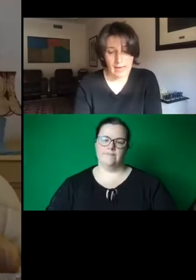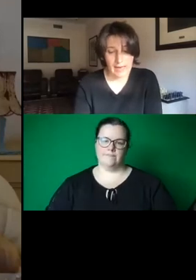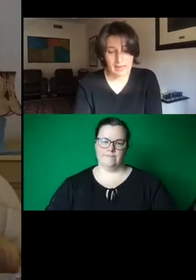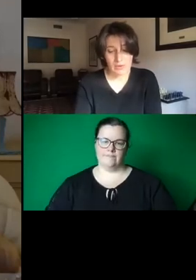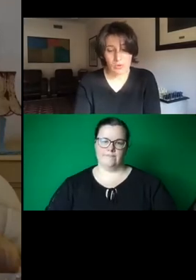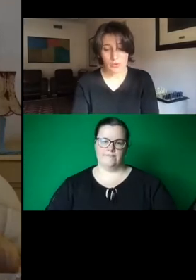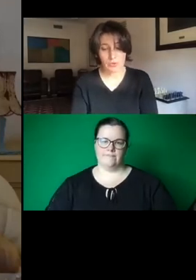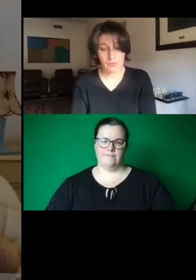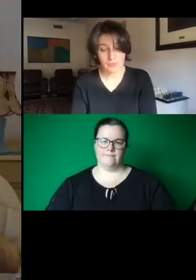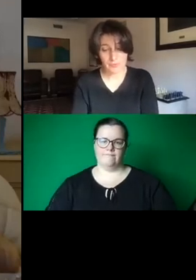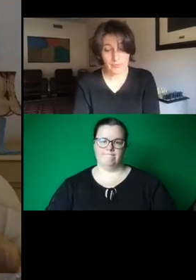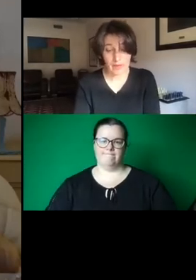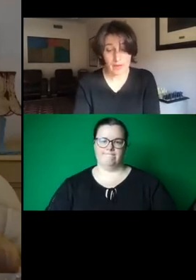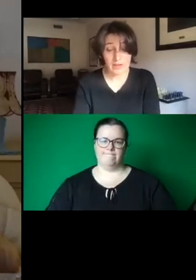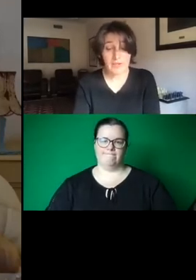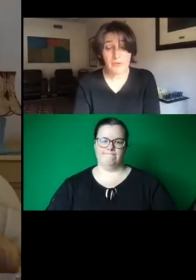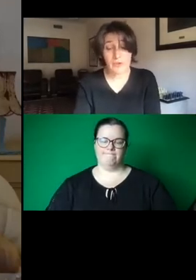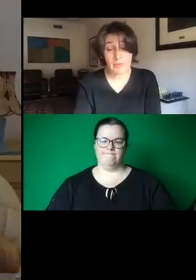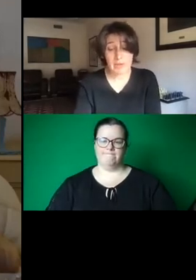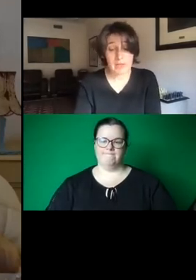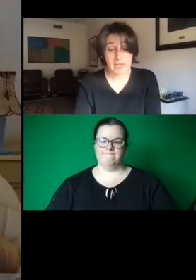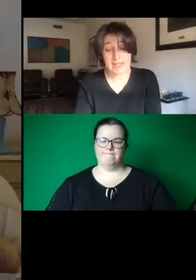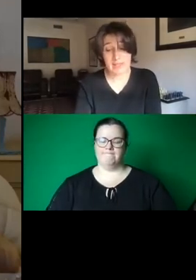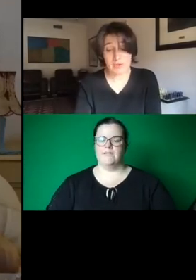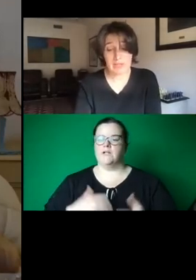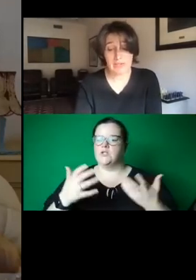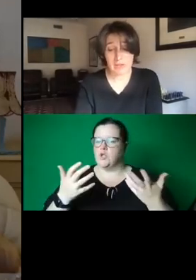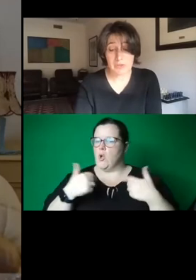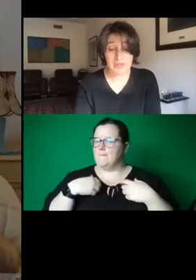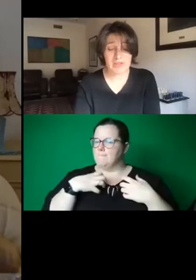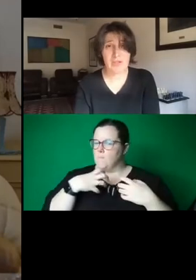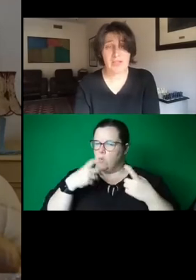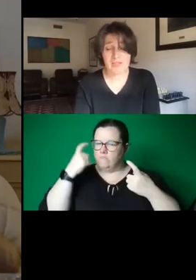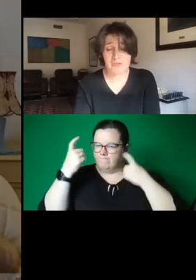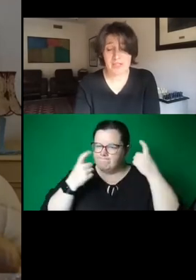and also thinking further about ideas of living with internalized fear